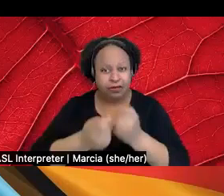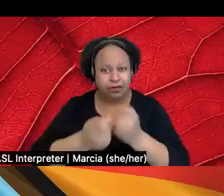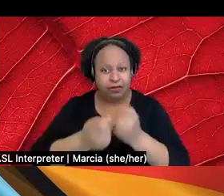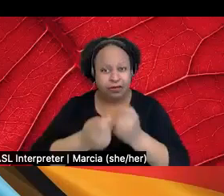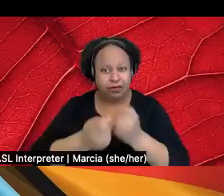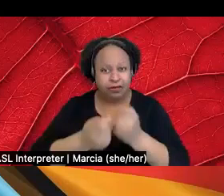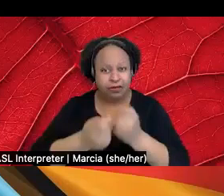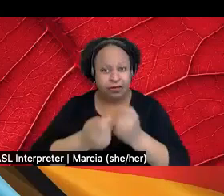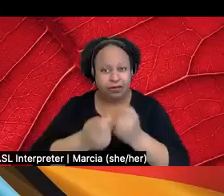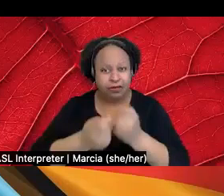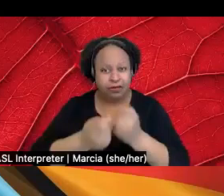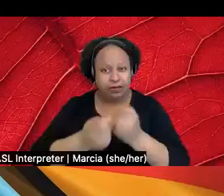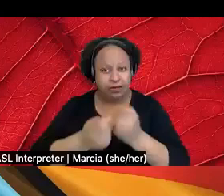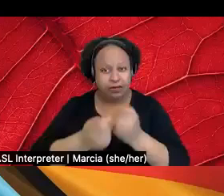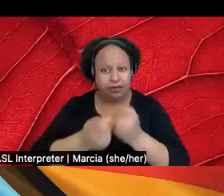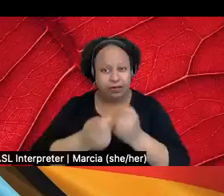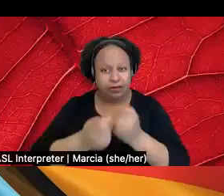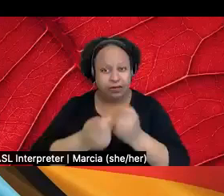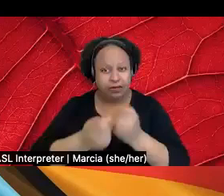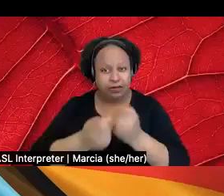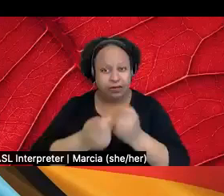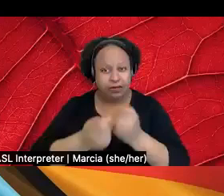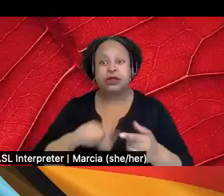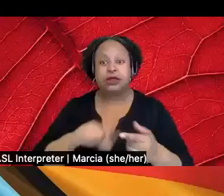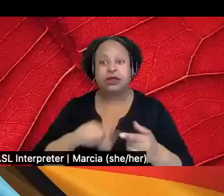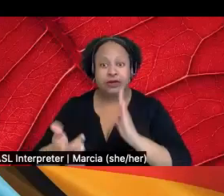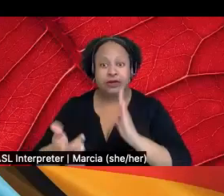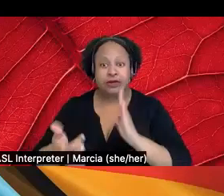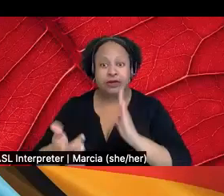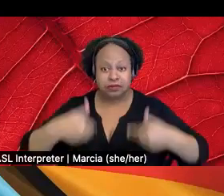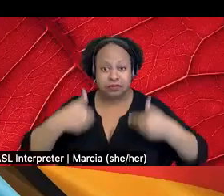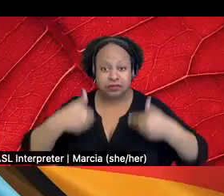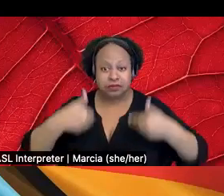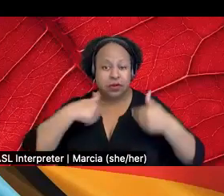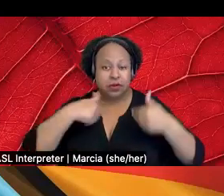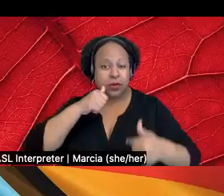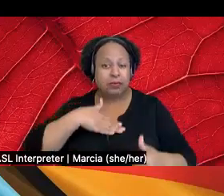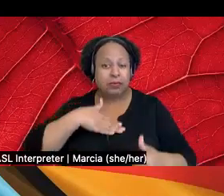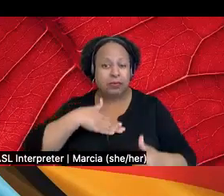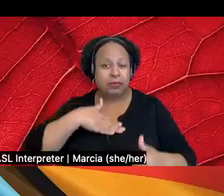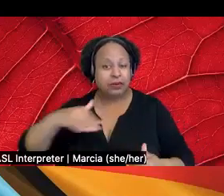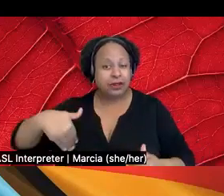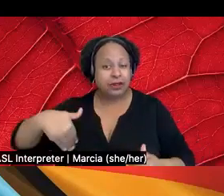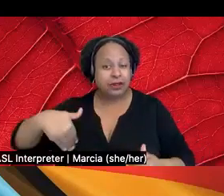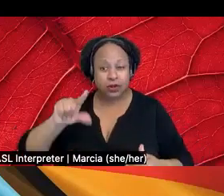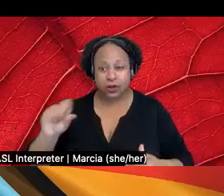I'm a woman in my late 20s with olive skin. I have long brown hair that's currently curled and